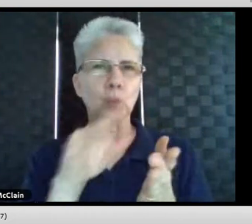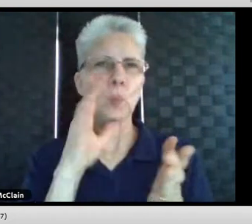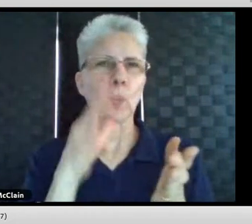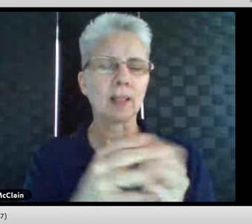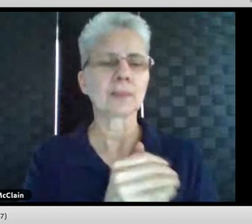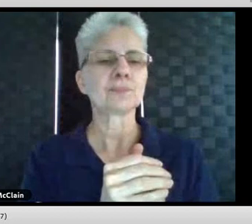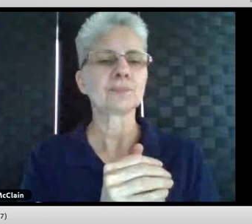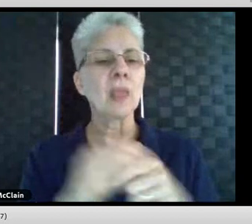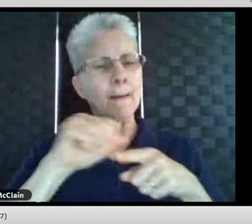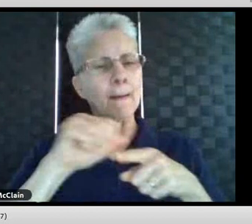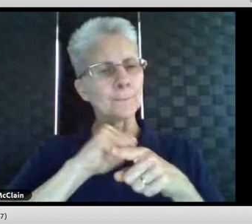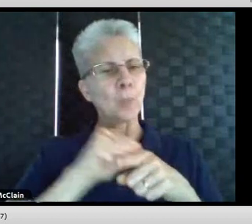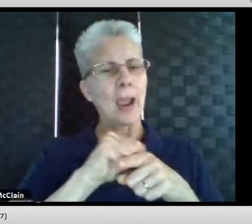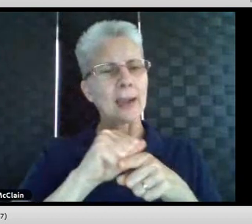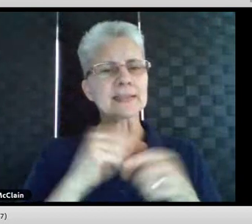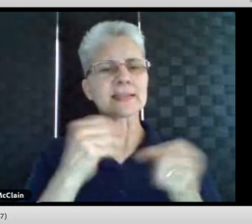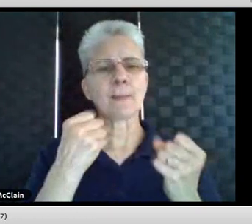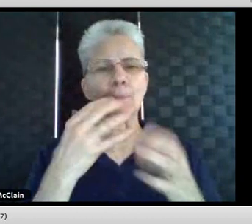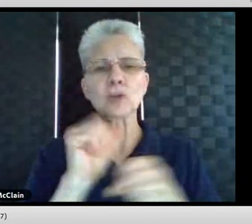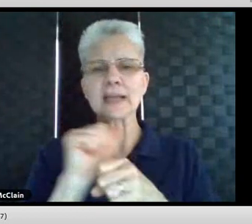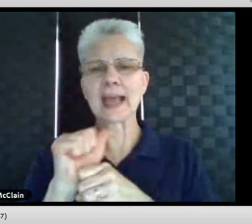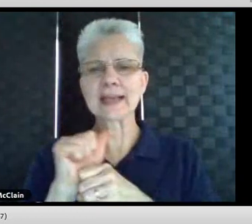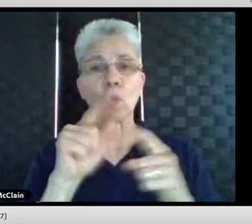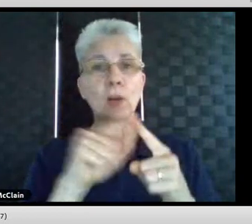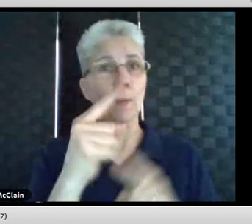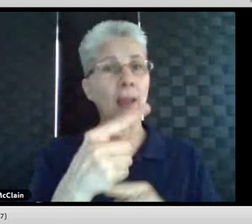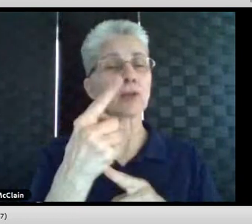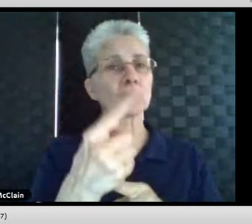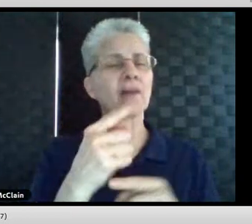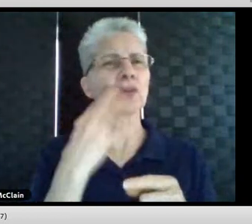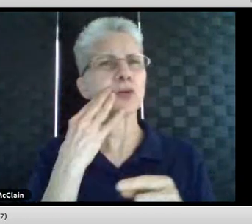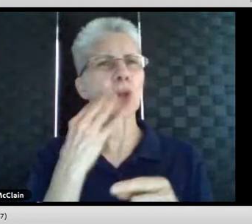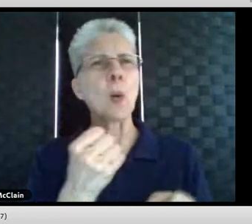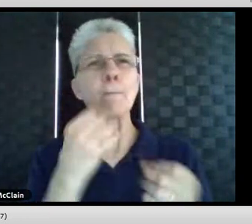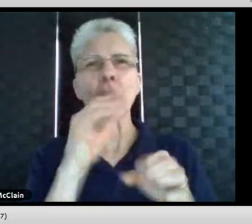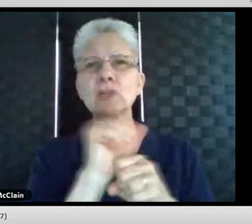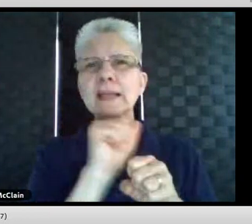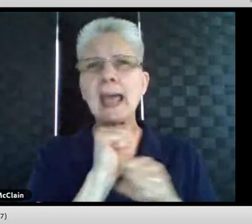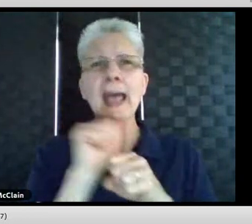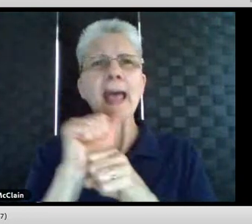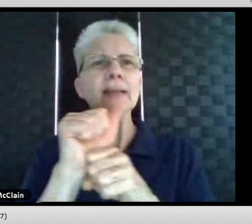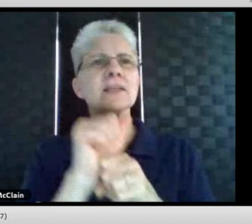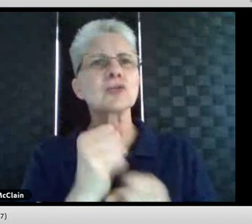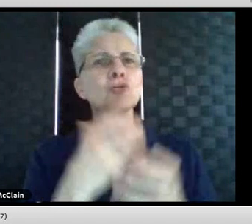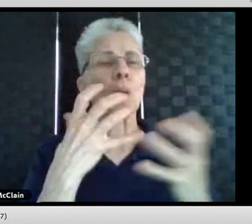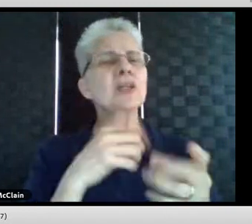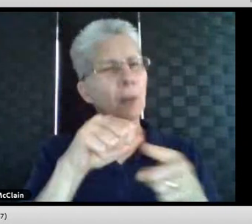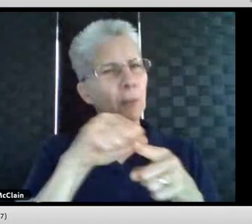Practice multitasking when you're by yourself. You know, we multitask so much, but practice and get good at it.